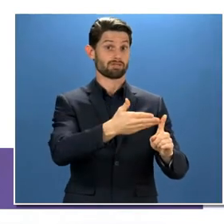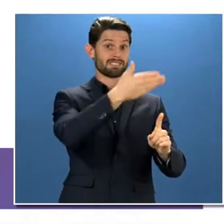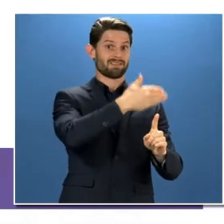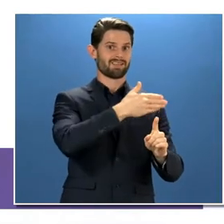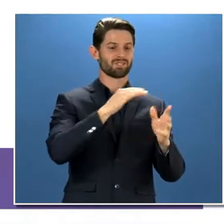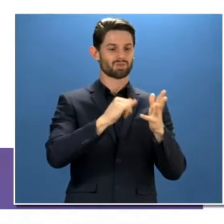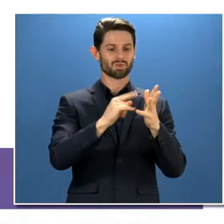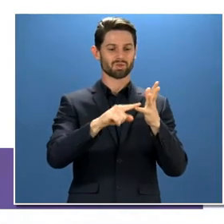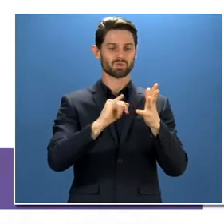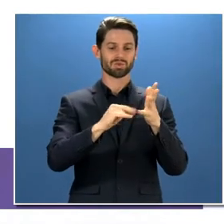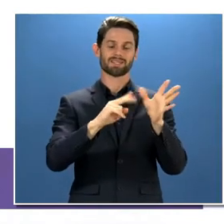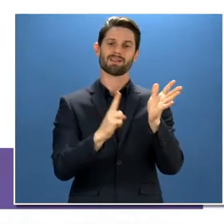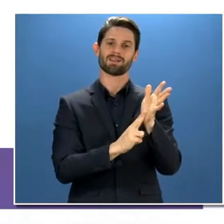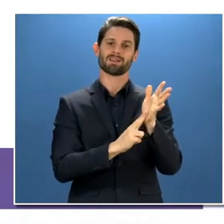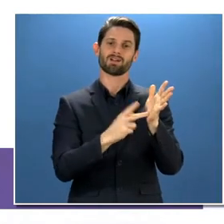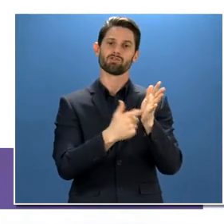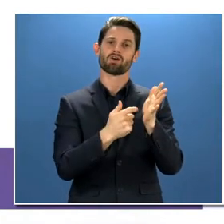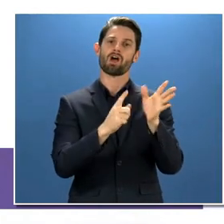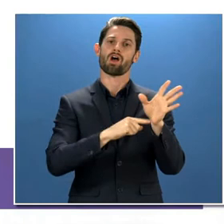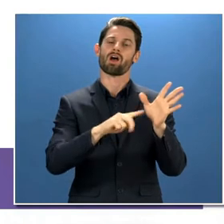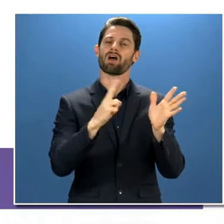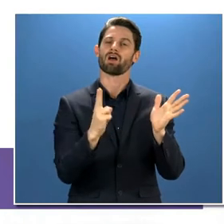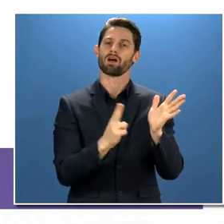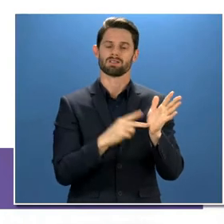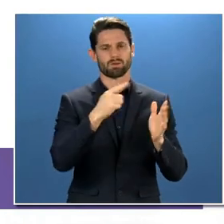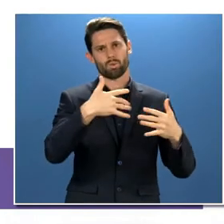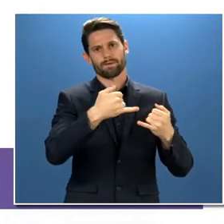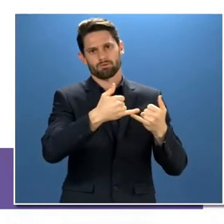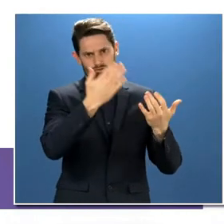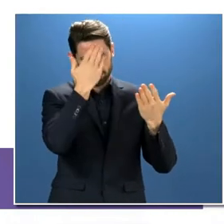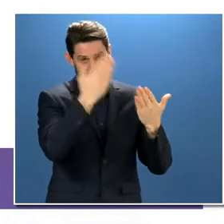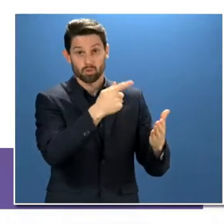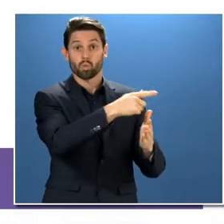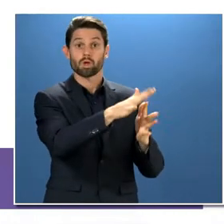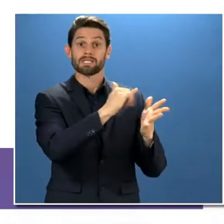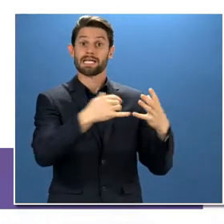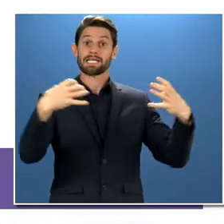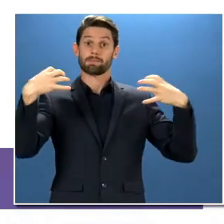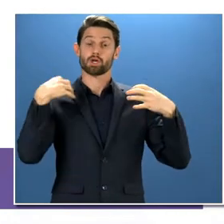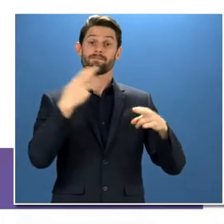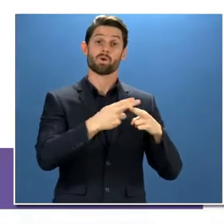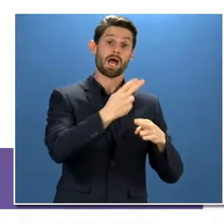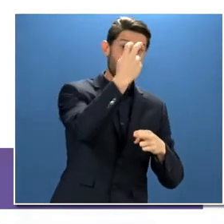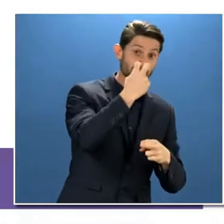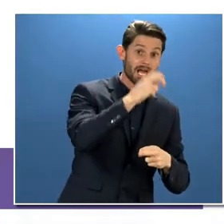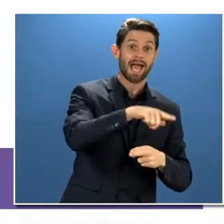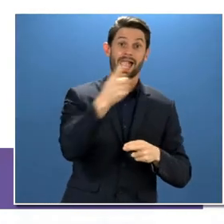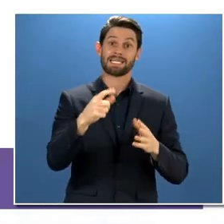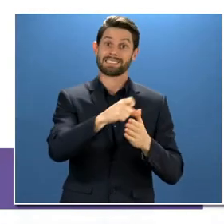a particularly respected Age and Disability Discrimination Commissioner following extensive consultation throughout the community where she